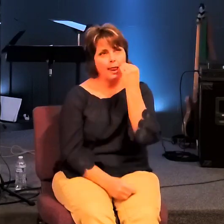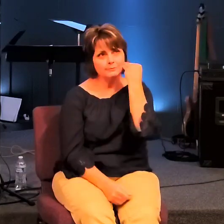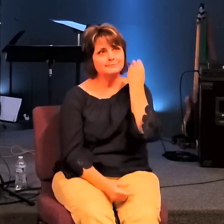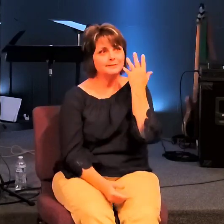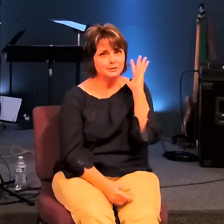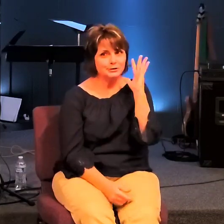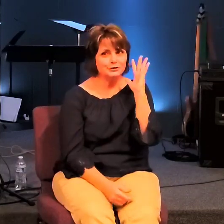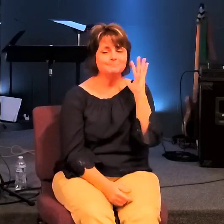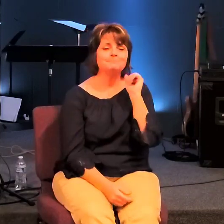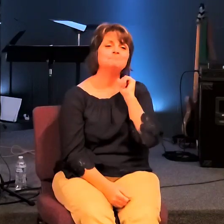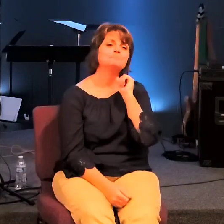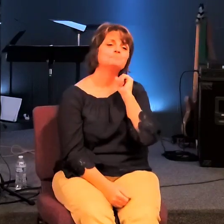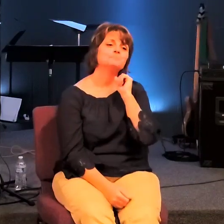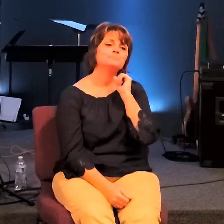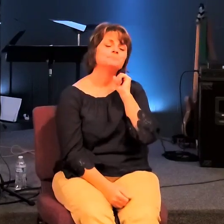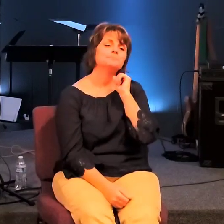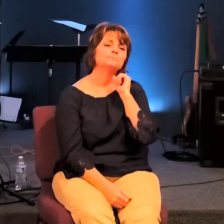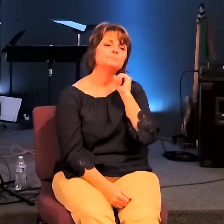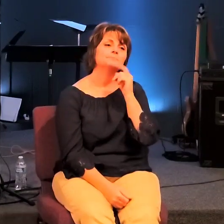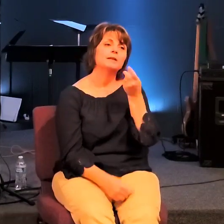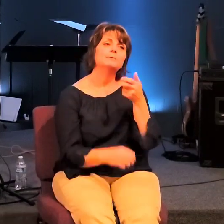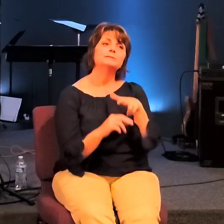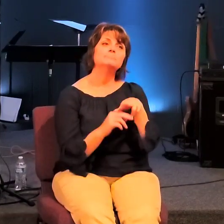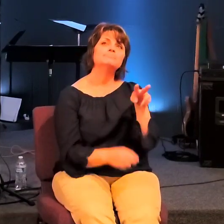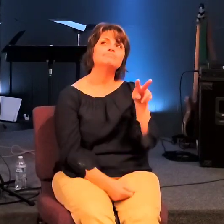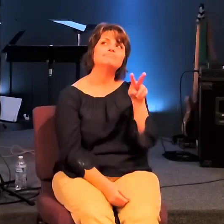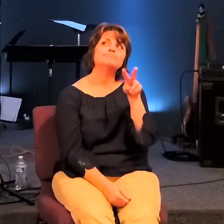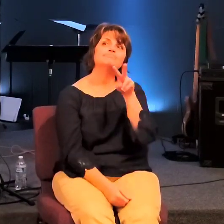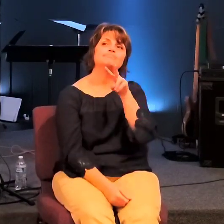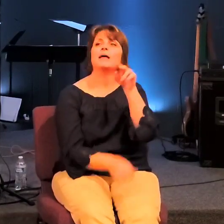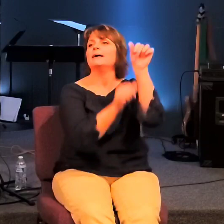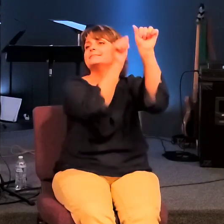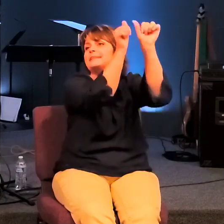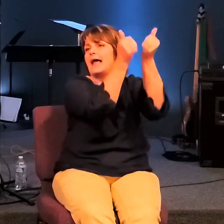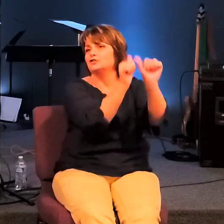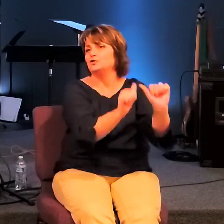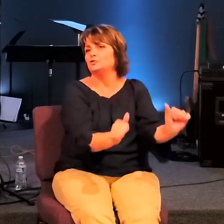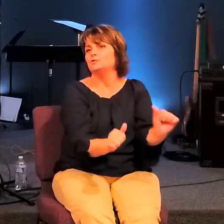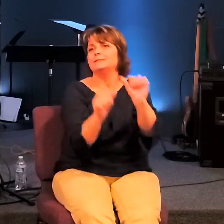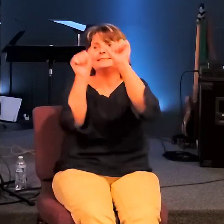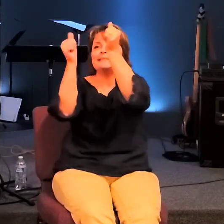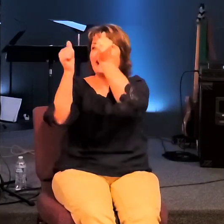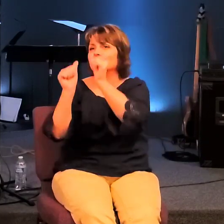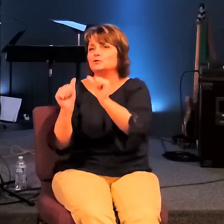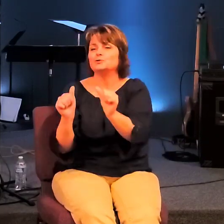just go sit and I would look around look at all the statues look at all the all the paintings